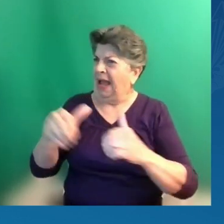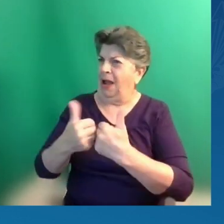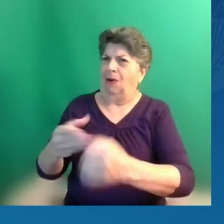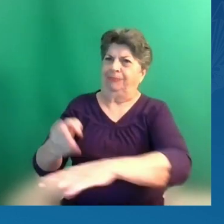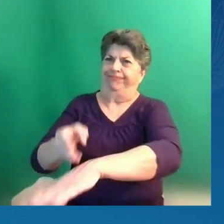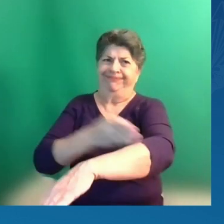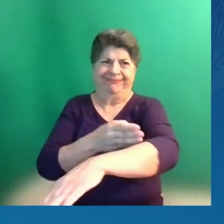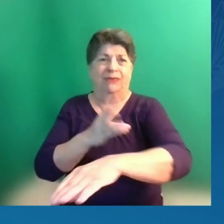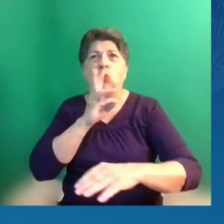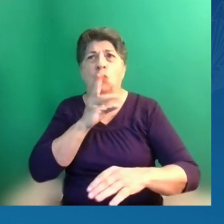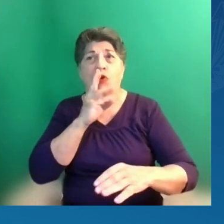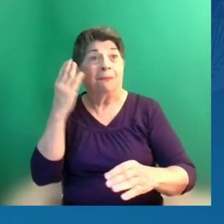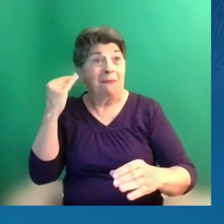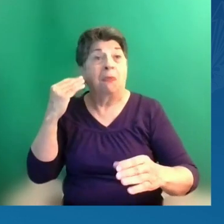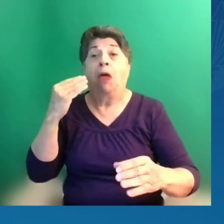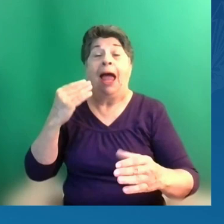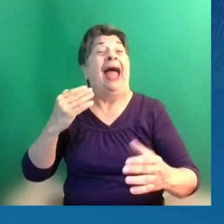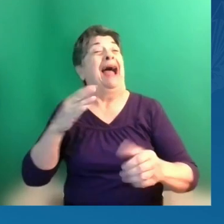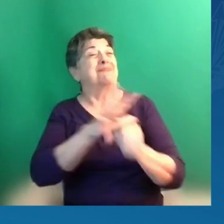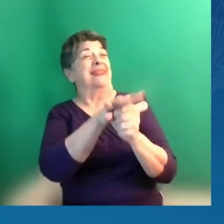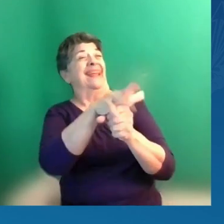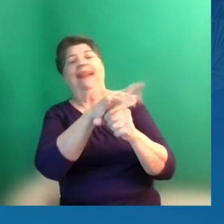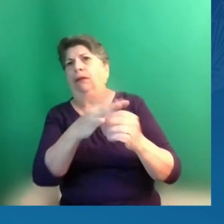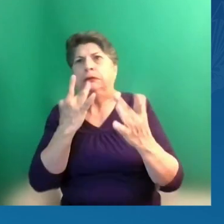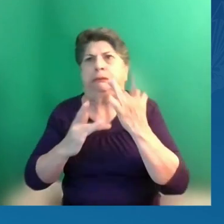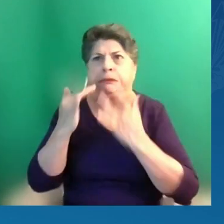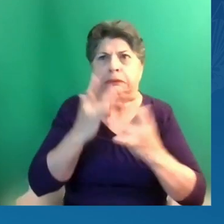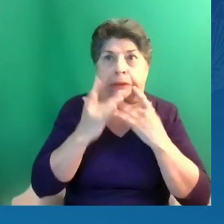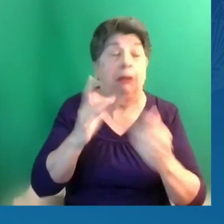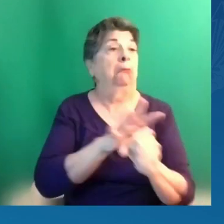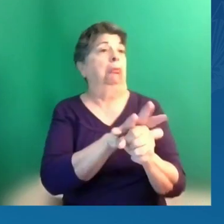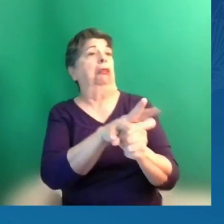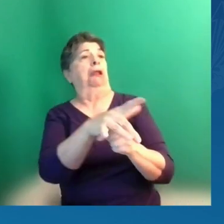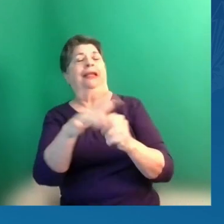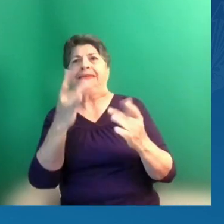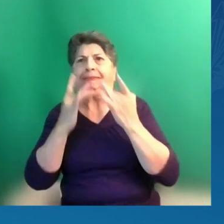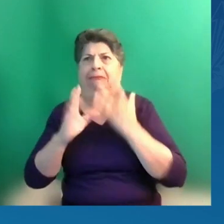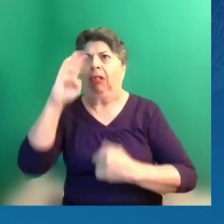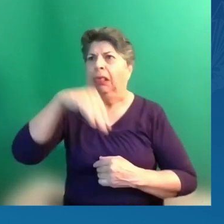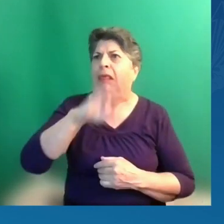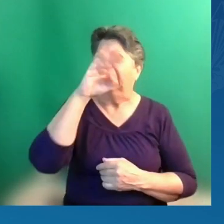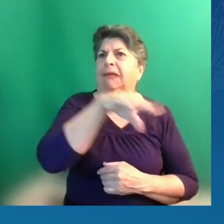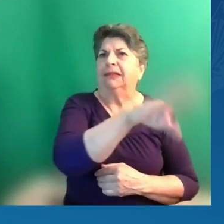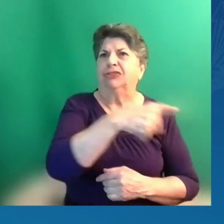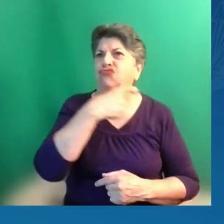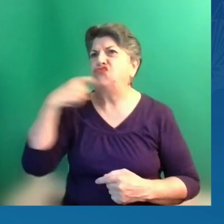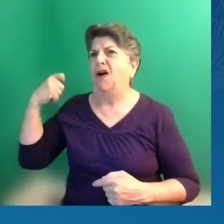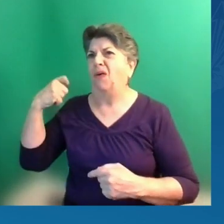I am now honored to introduce Sonia Carrigan. Sonia, over to you.